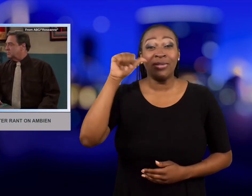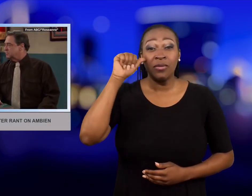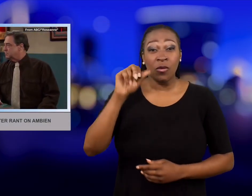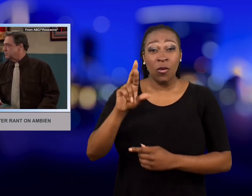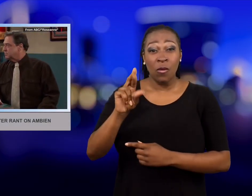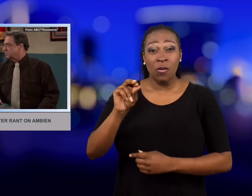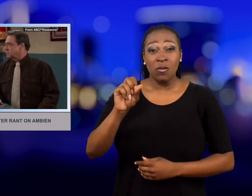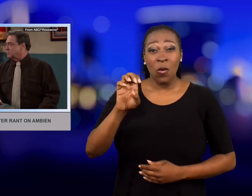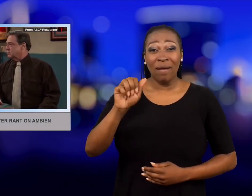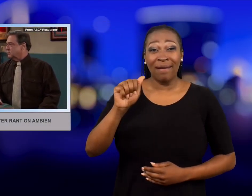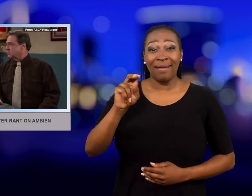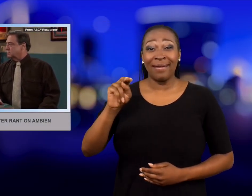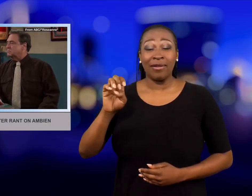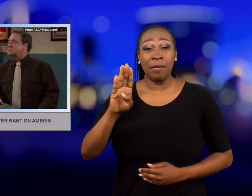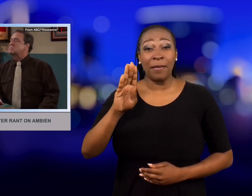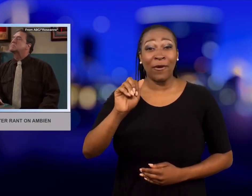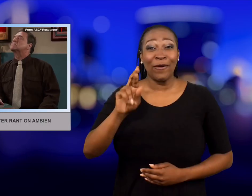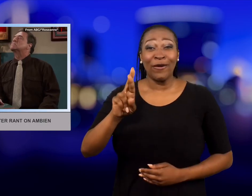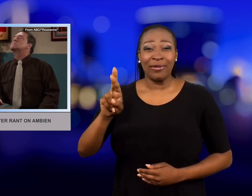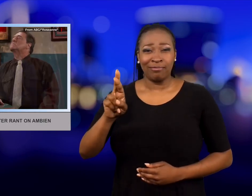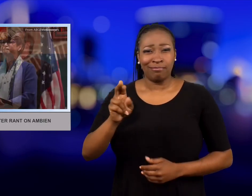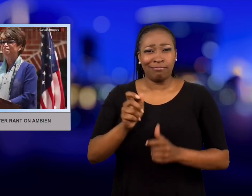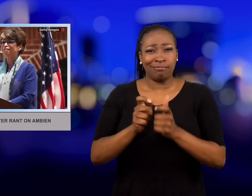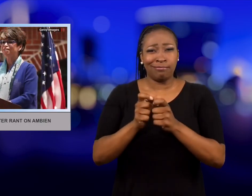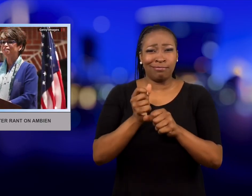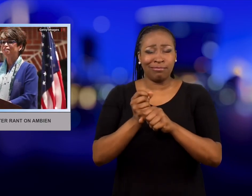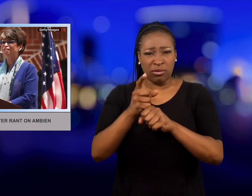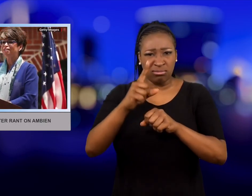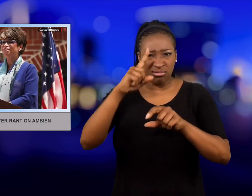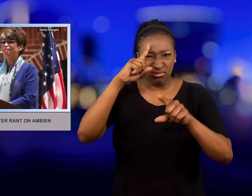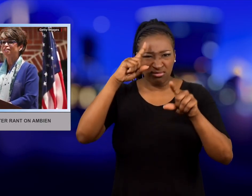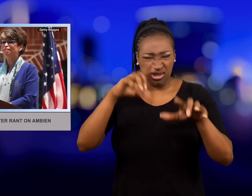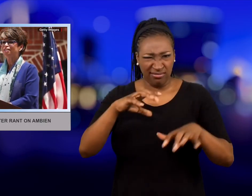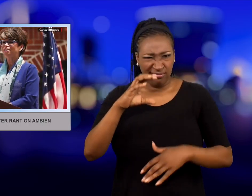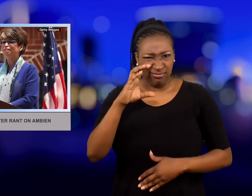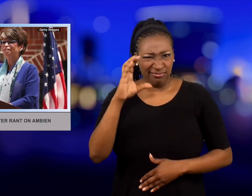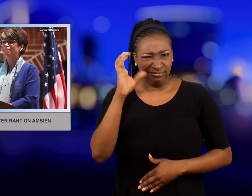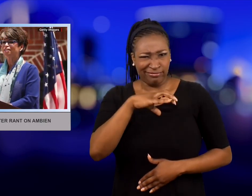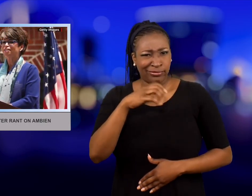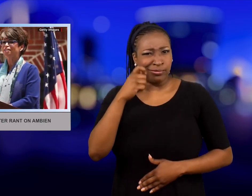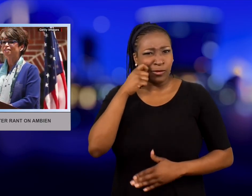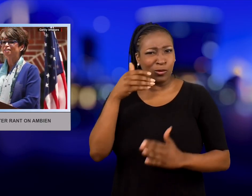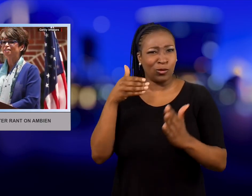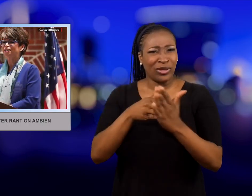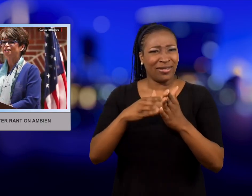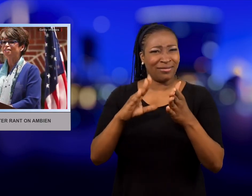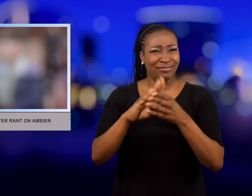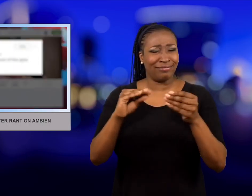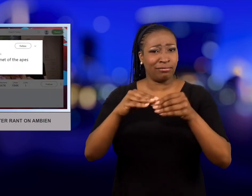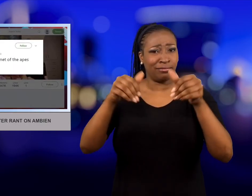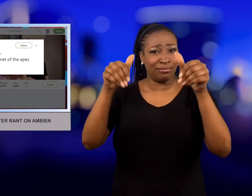Yesterday Roseanne Barr said she was quitting Twitter after she posted a bizarre and racist